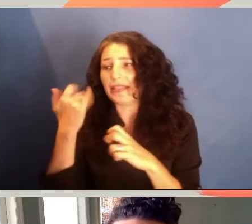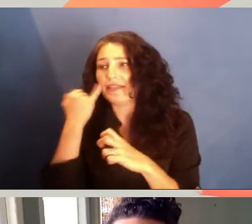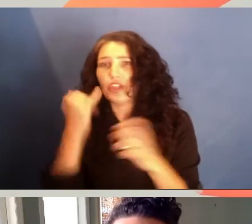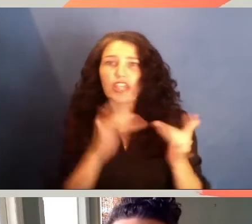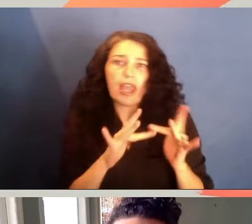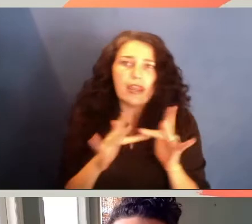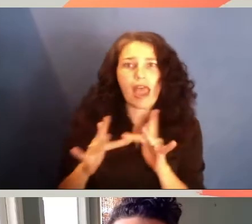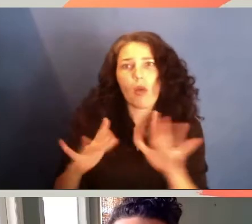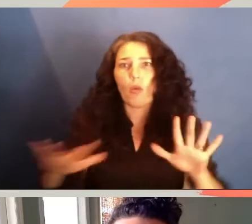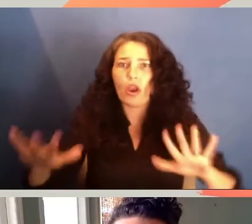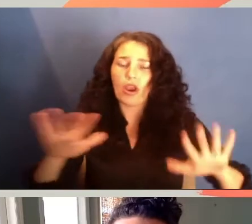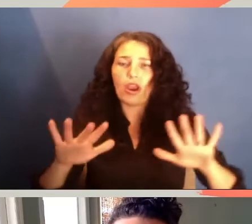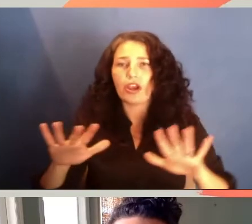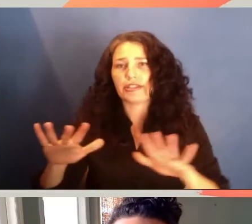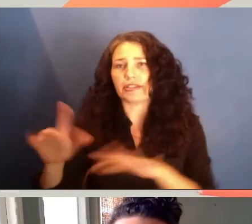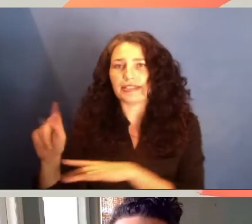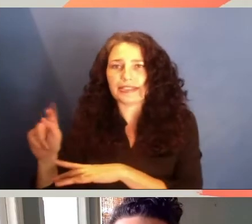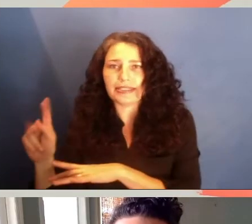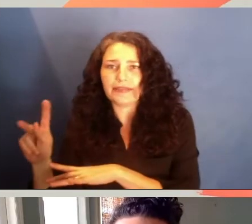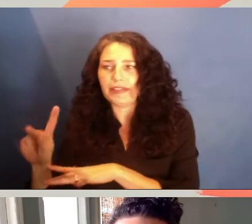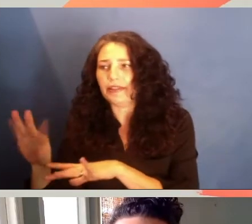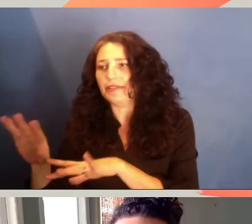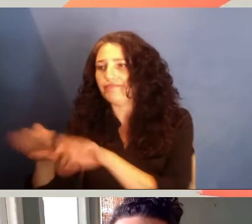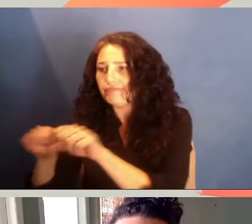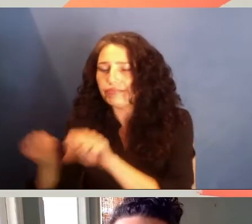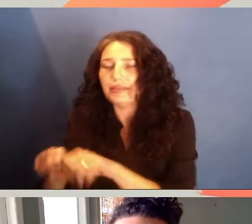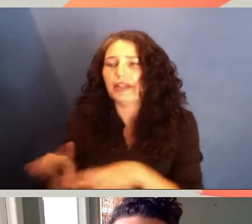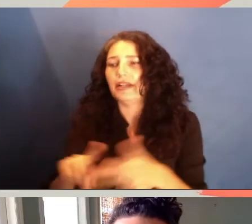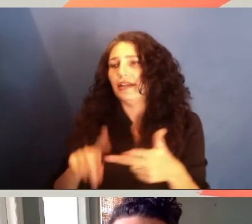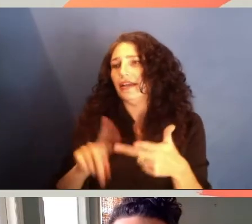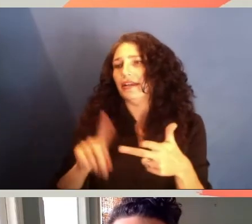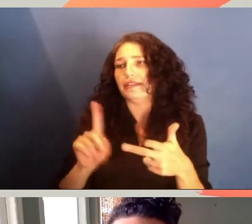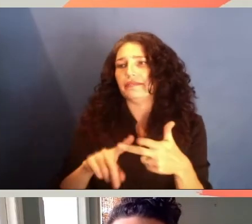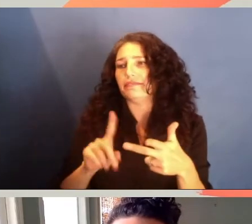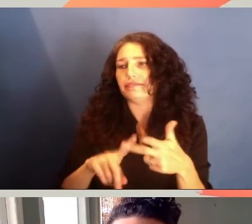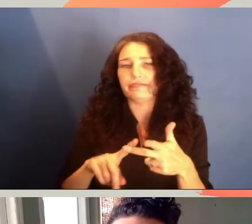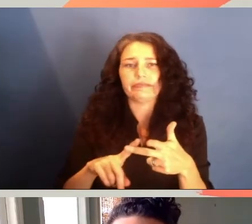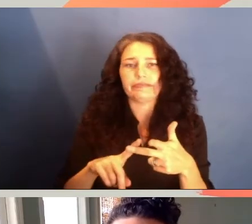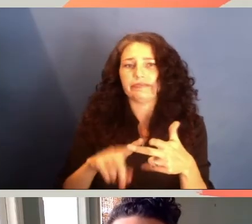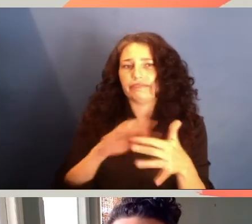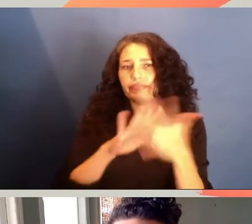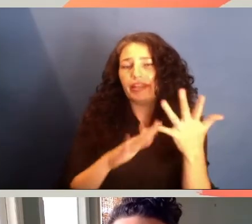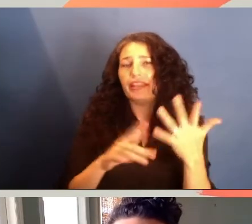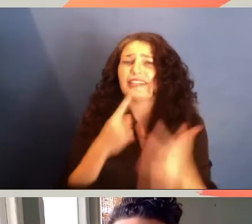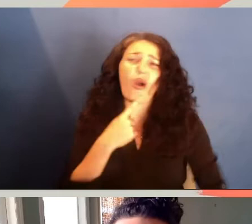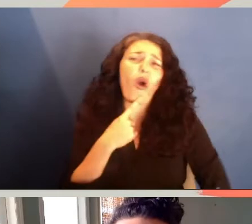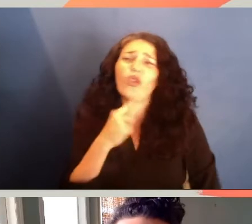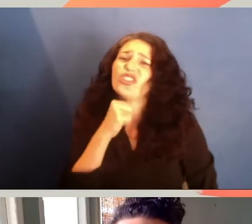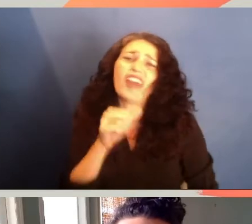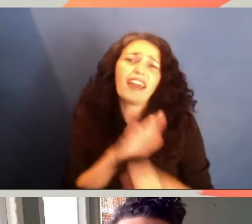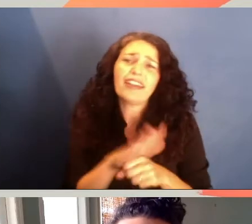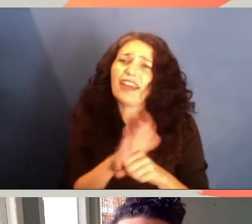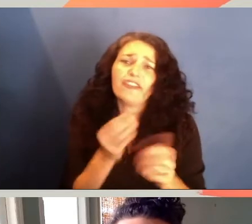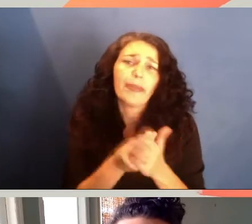who allegedly, there's no money for things, right, there's always never any things.